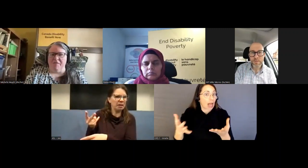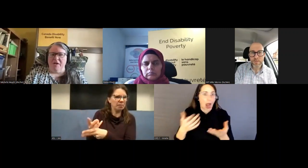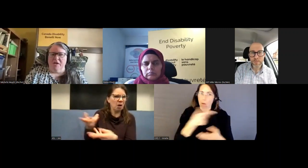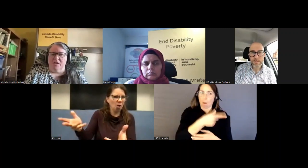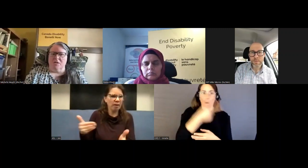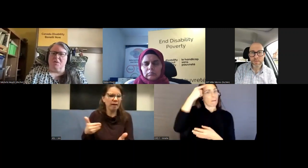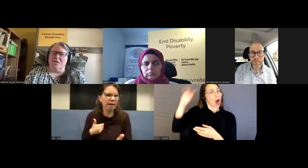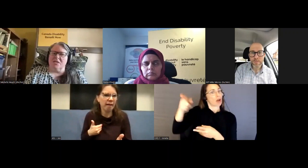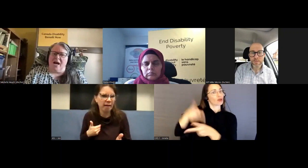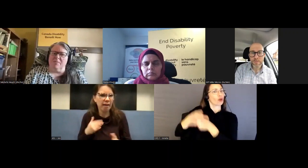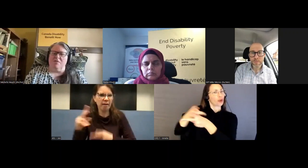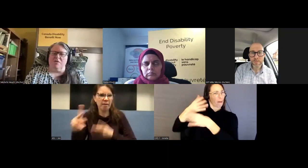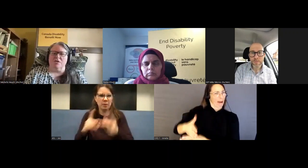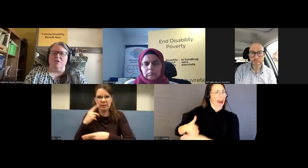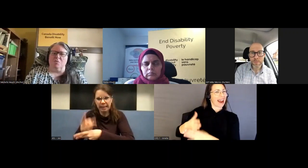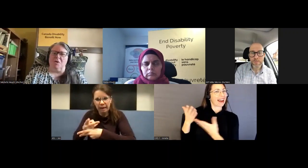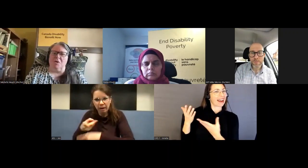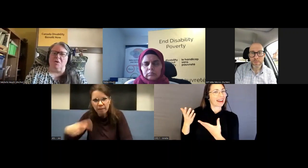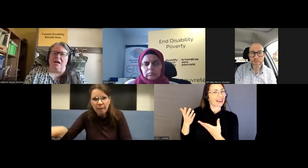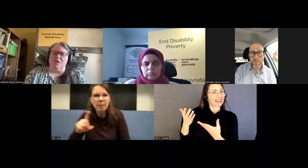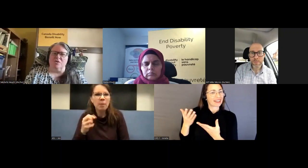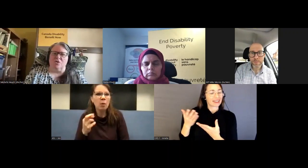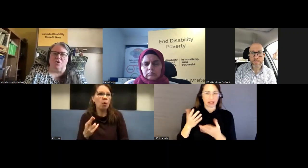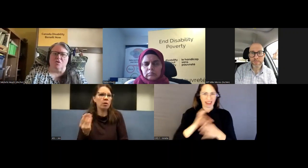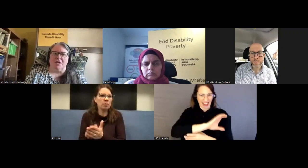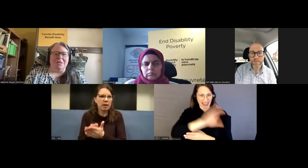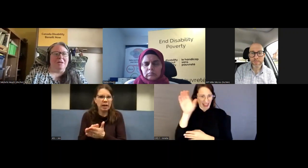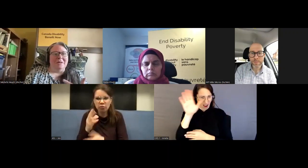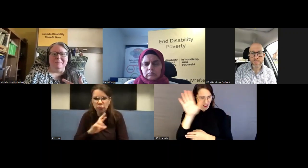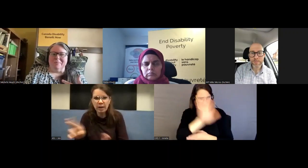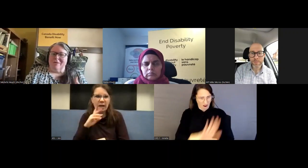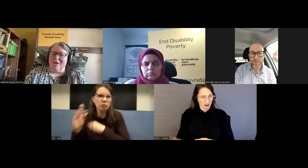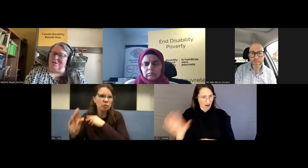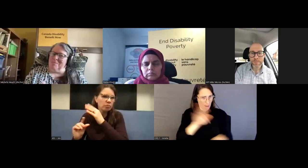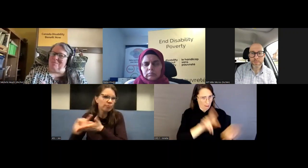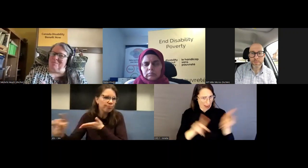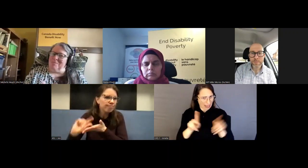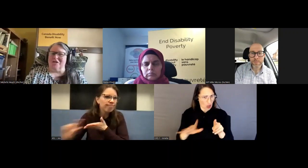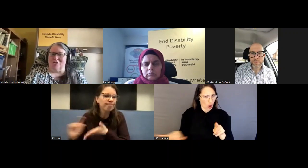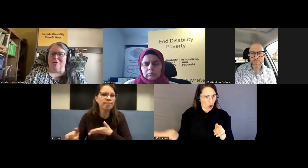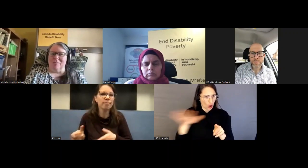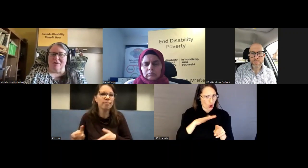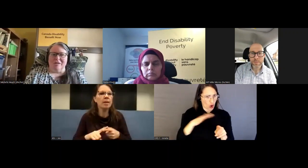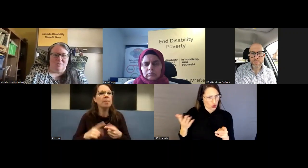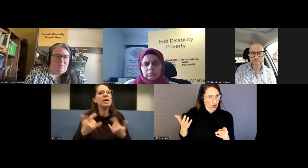SMART SERVE TIME FOR US TO REALLY TELL THOSE STORIES NOT SO MUCH TO EACH OTHER BECAUSE